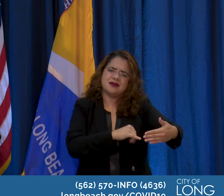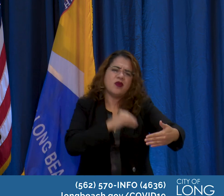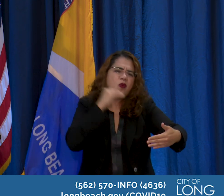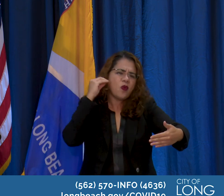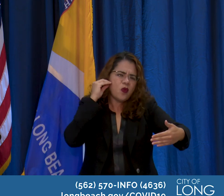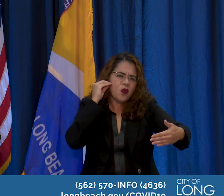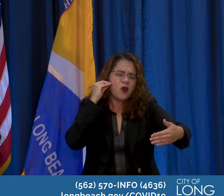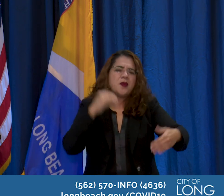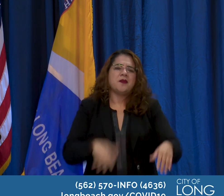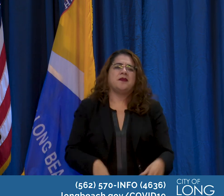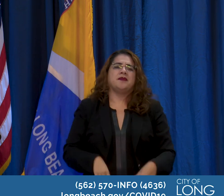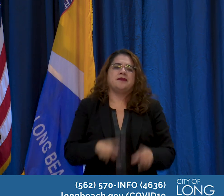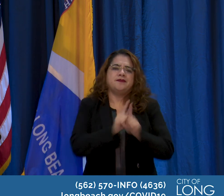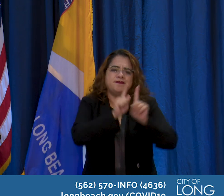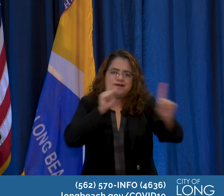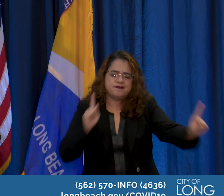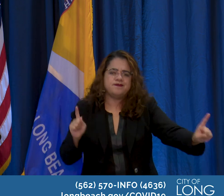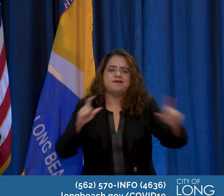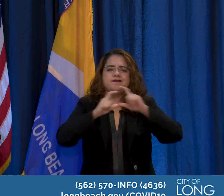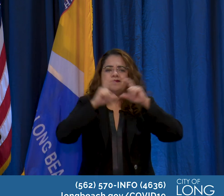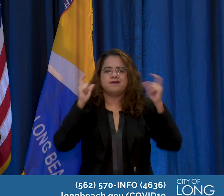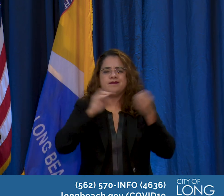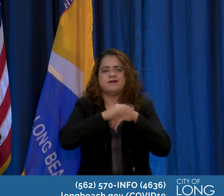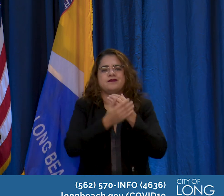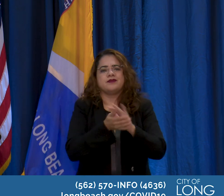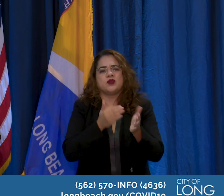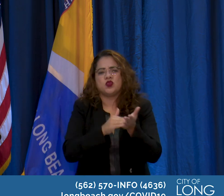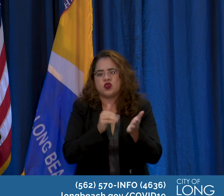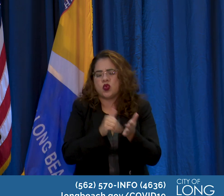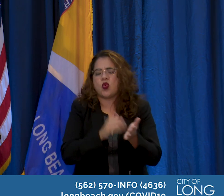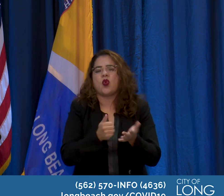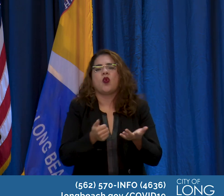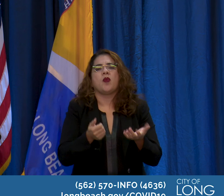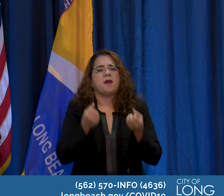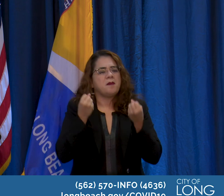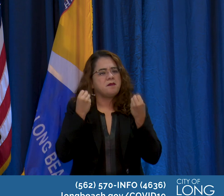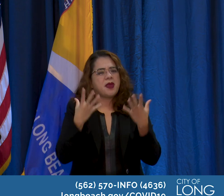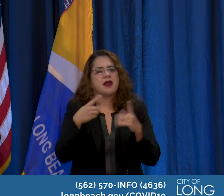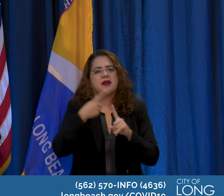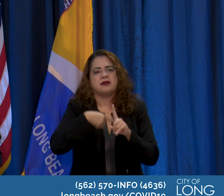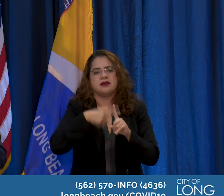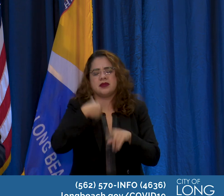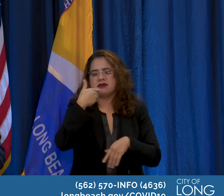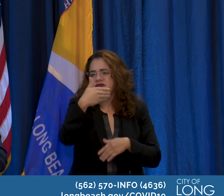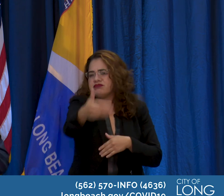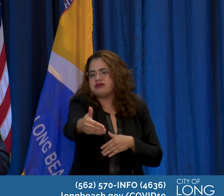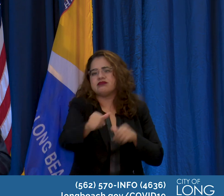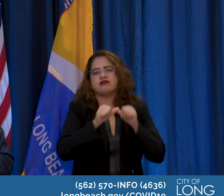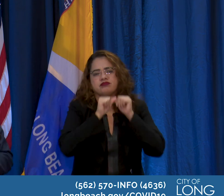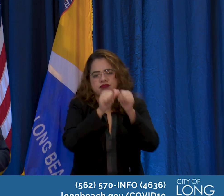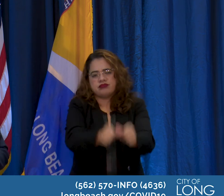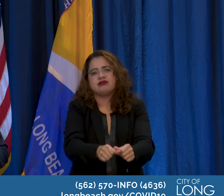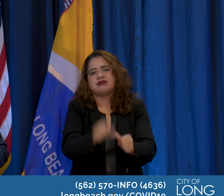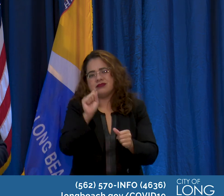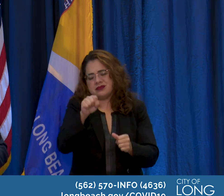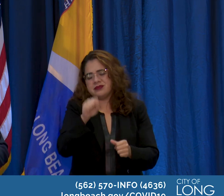And that's going to take us to continue being responsible and to do the right thing and to keep people safe.